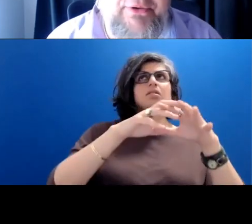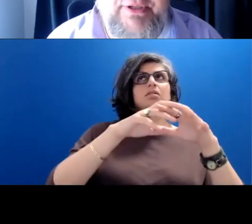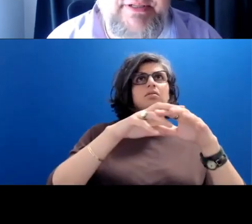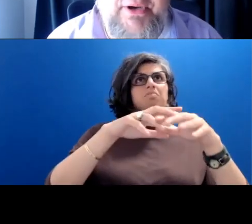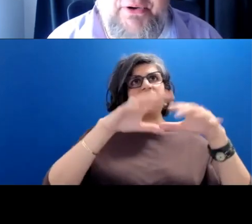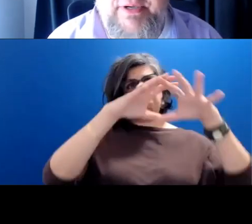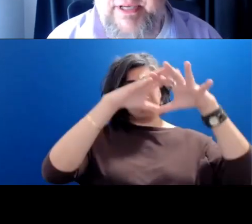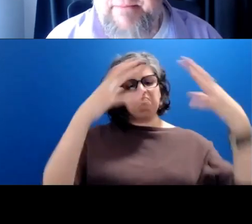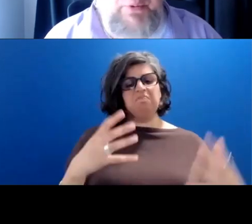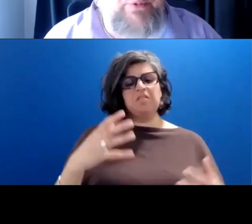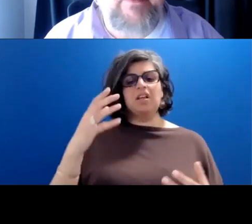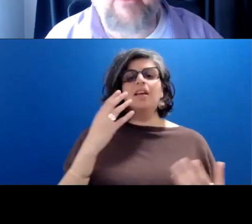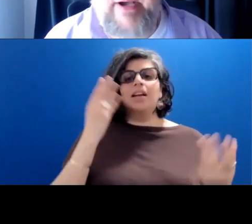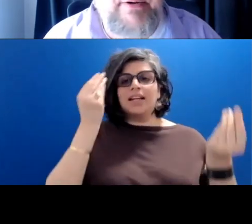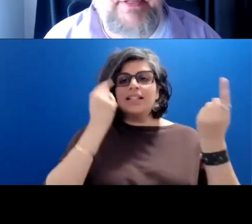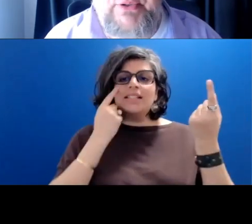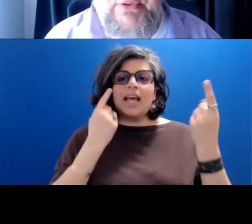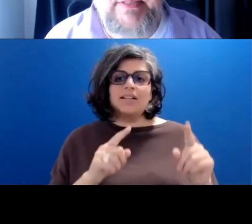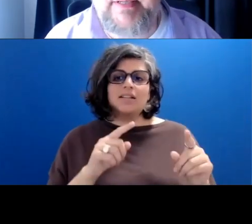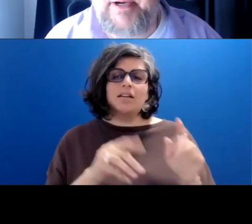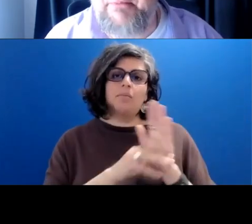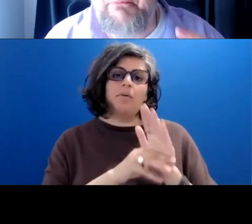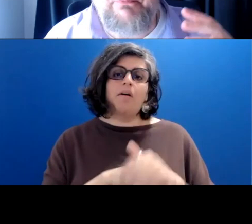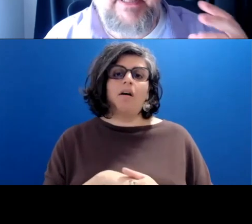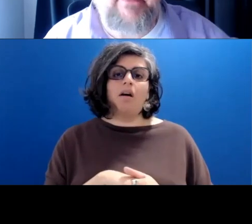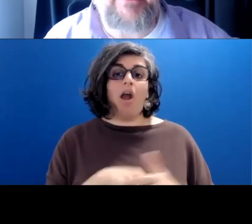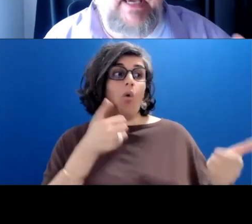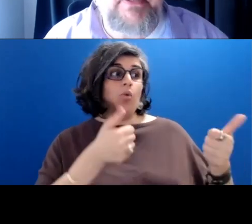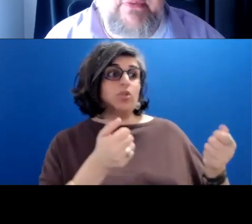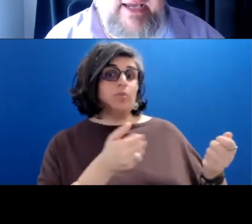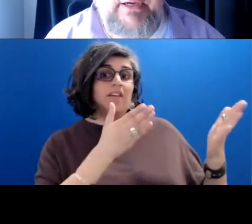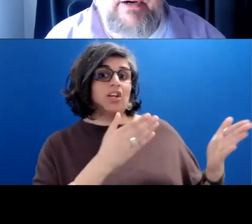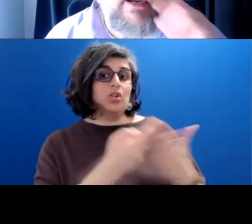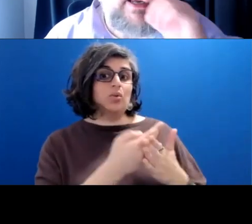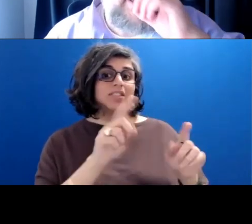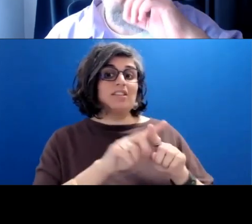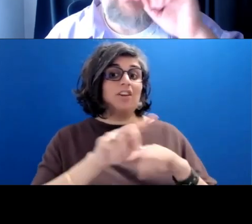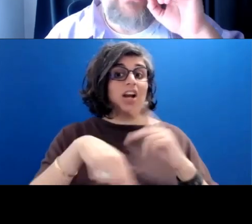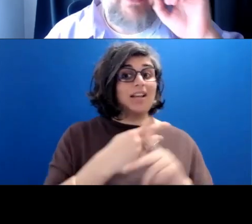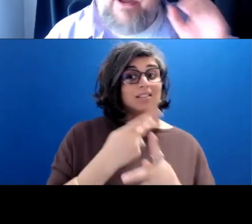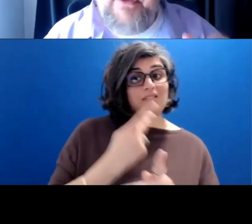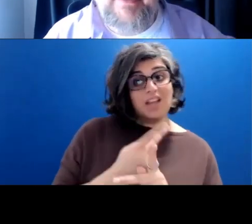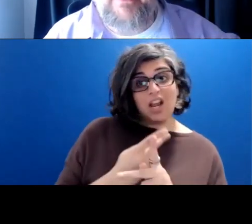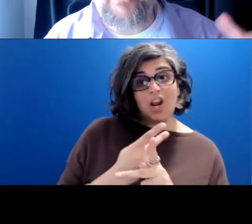you know, good to know which providers use different types of care and who their colleagues are